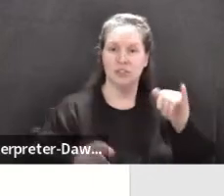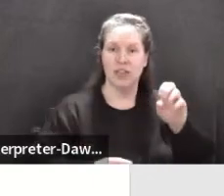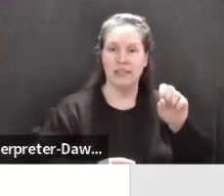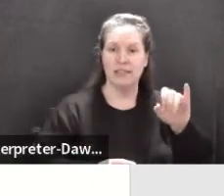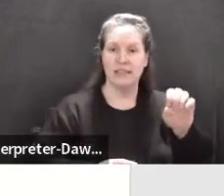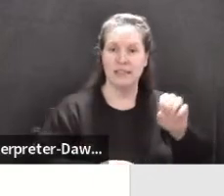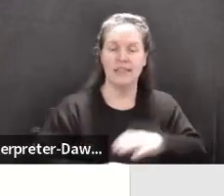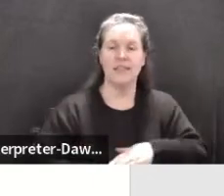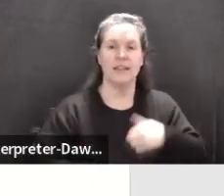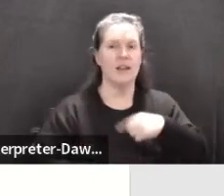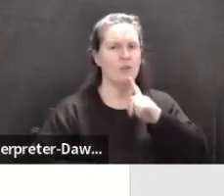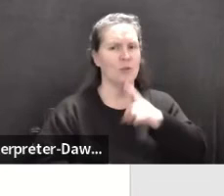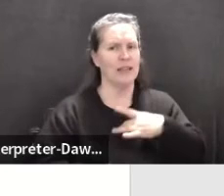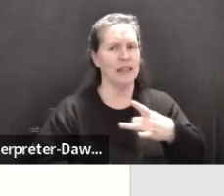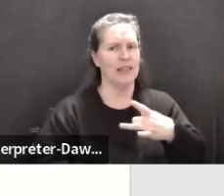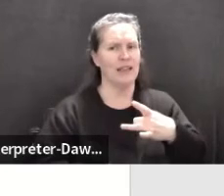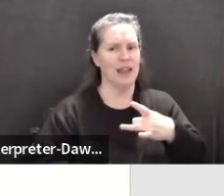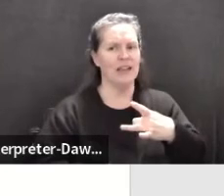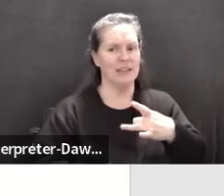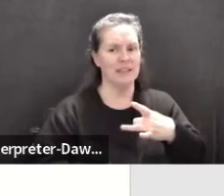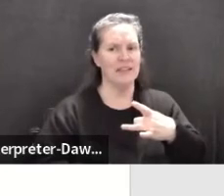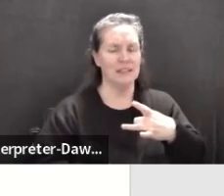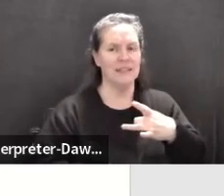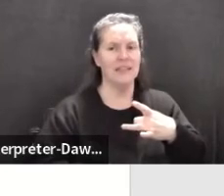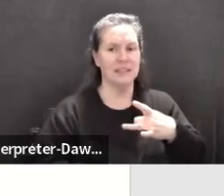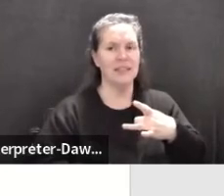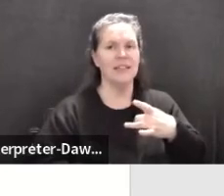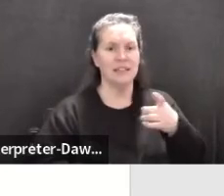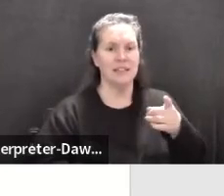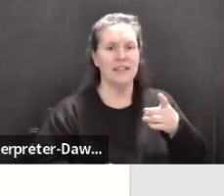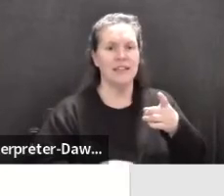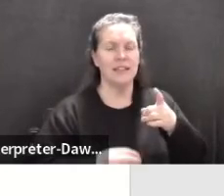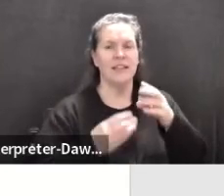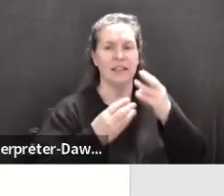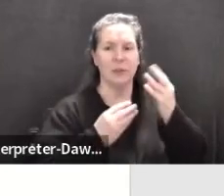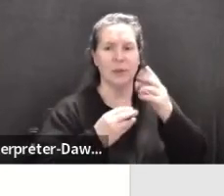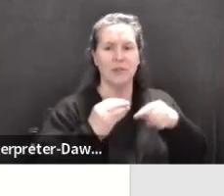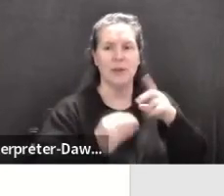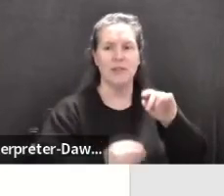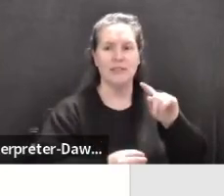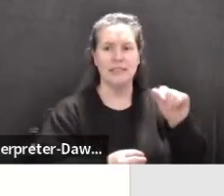[Jesse] I really like number three about the data and that it needs to be referenced, recent, all of that stuff.